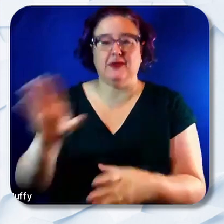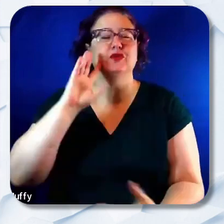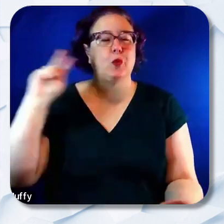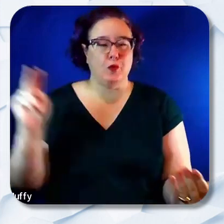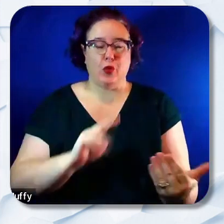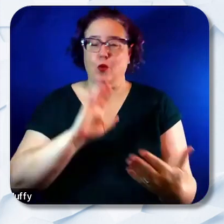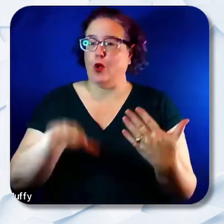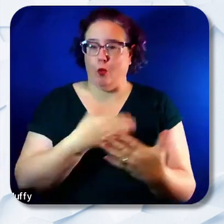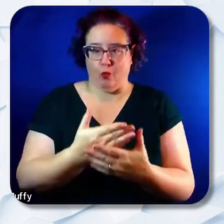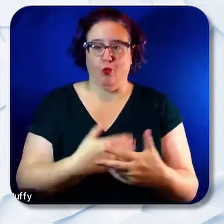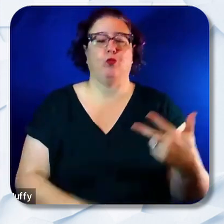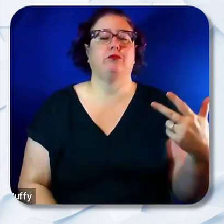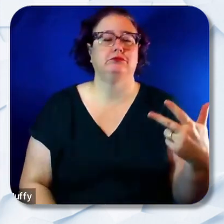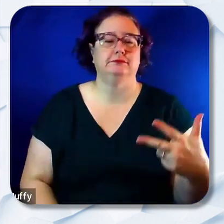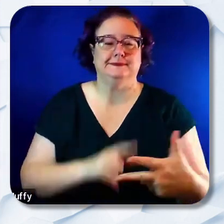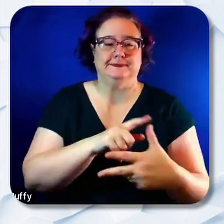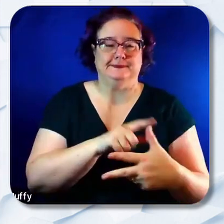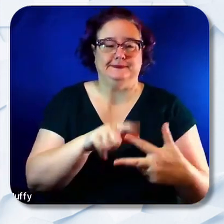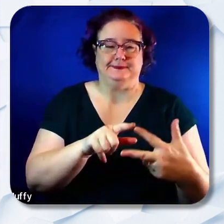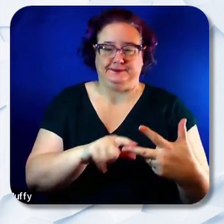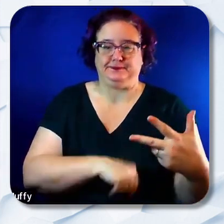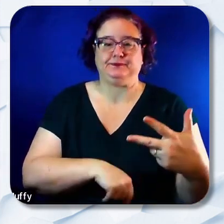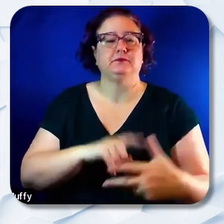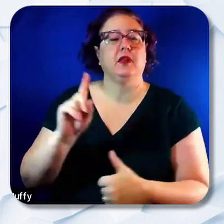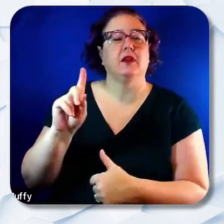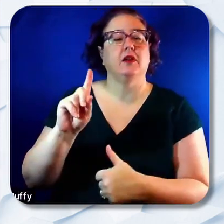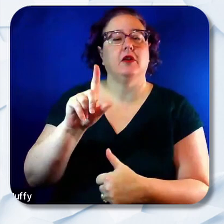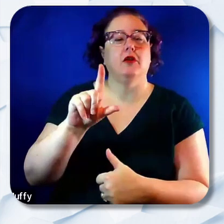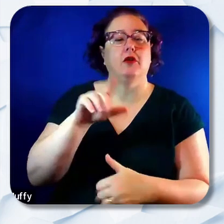and contact information on the Professional Learning Services and Purchases section.